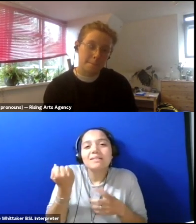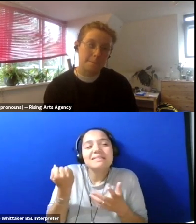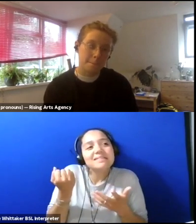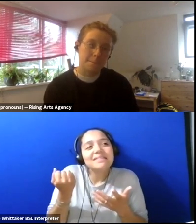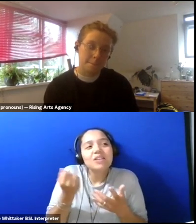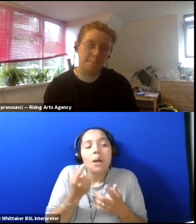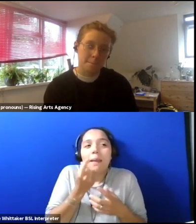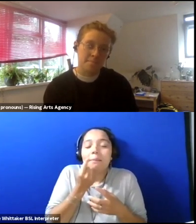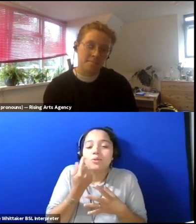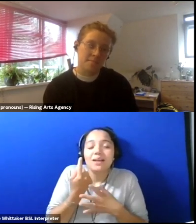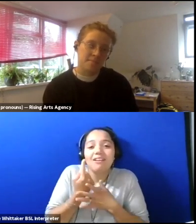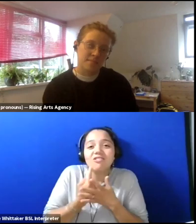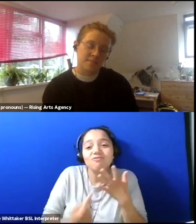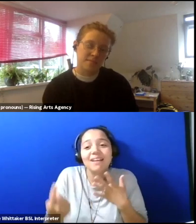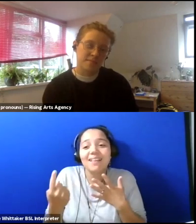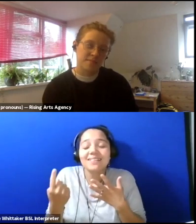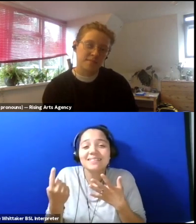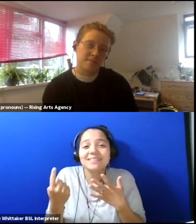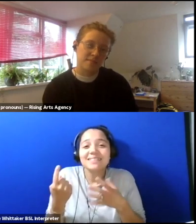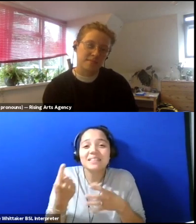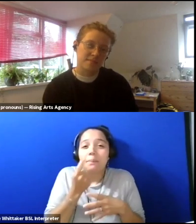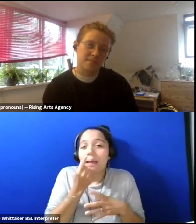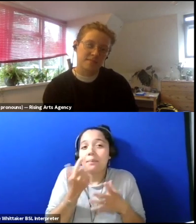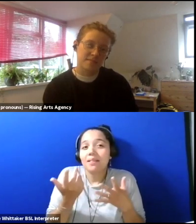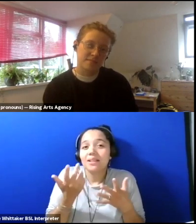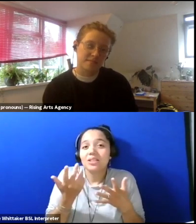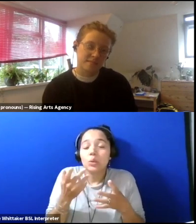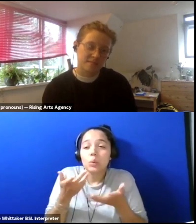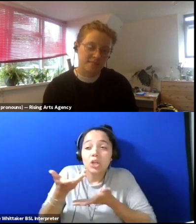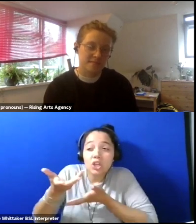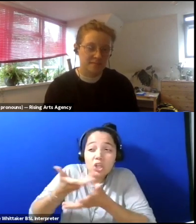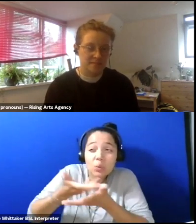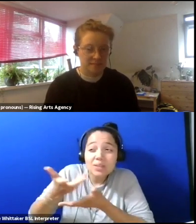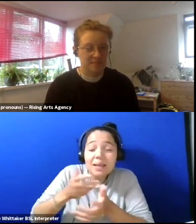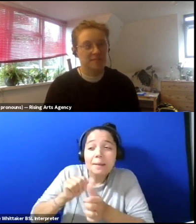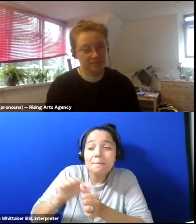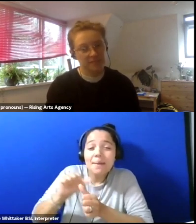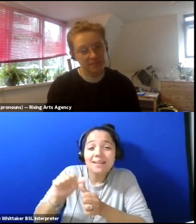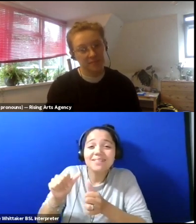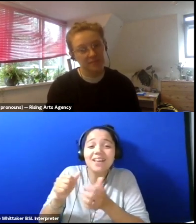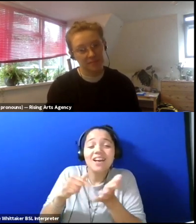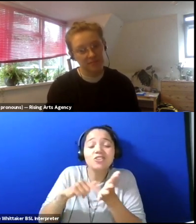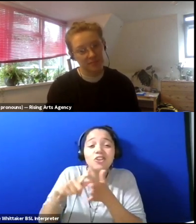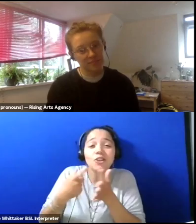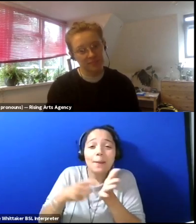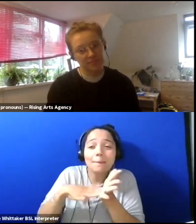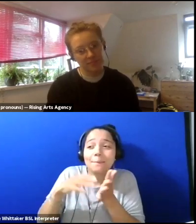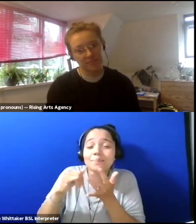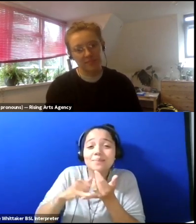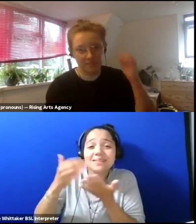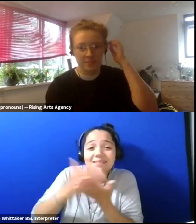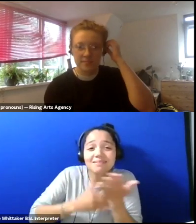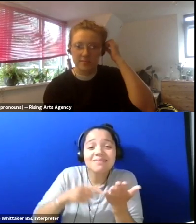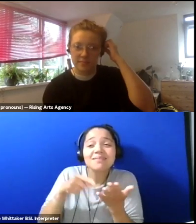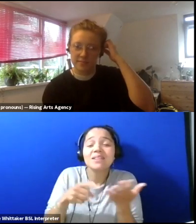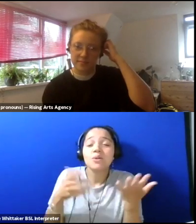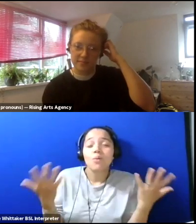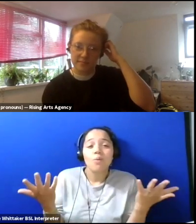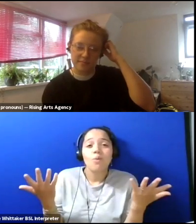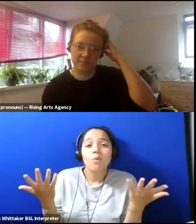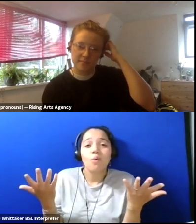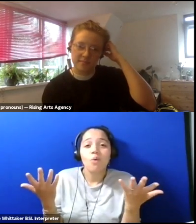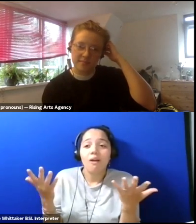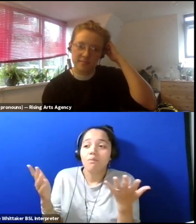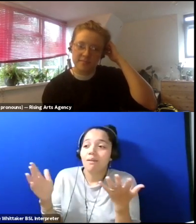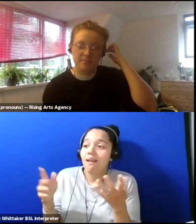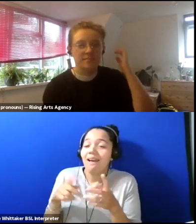freelancer to negotiate better terms or get reinstated if you've been unfairly